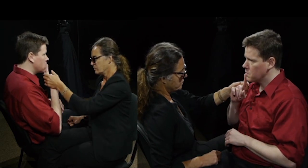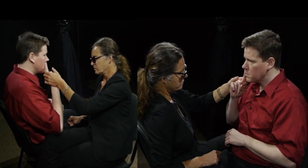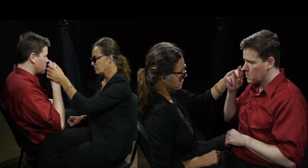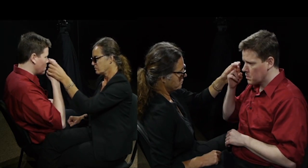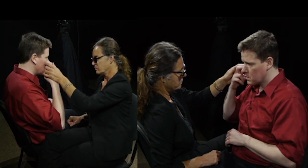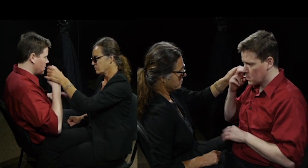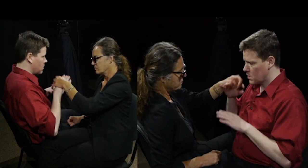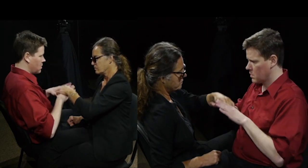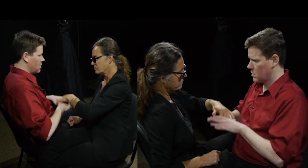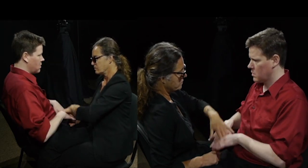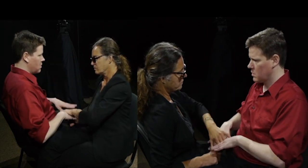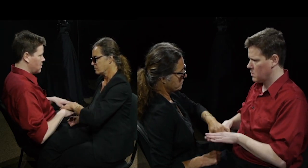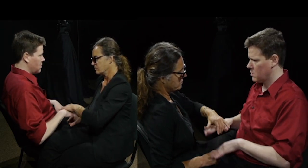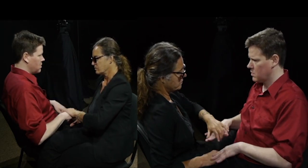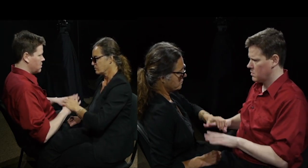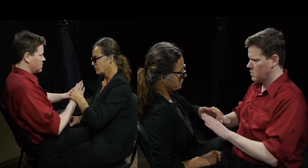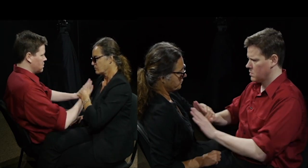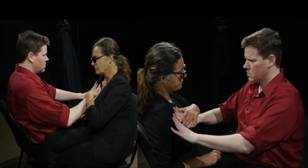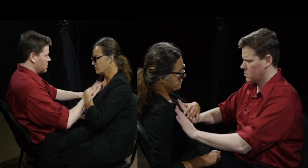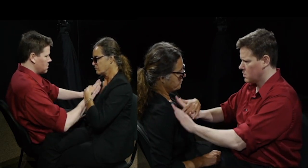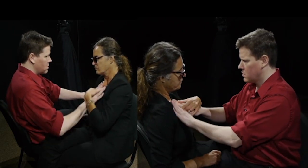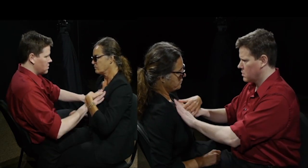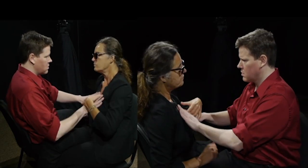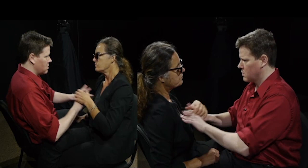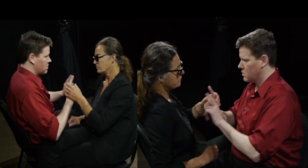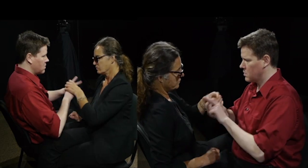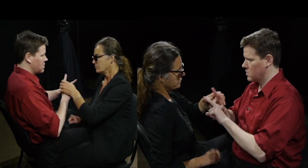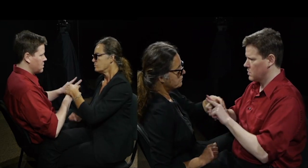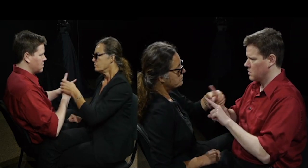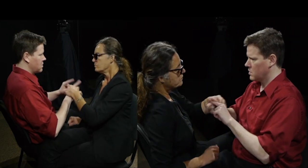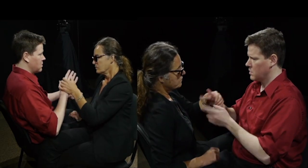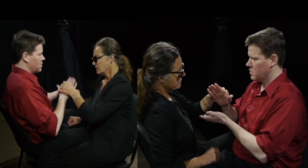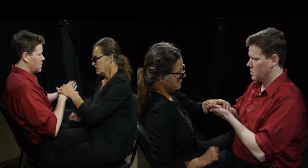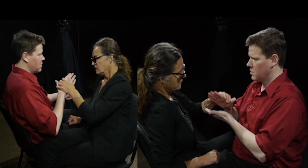in our country, not one is DeafBlind.